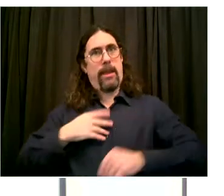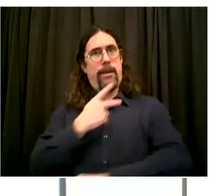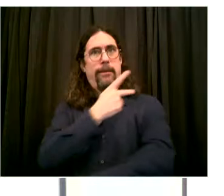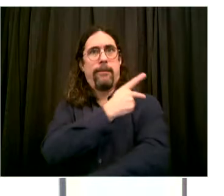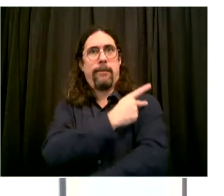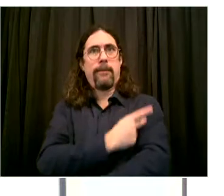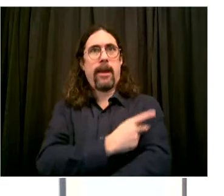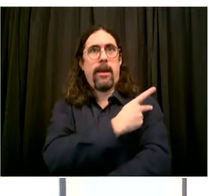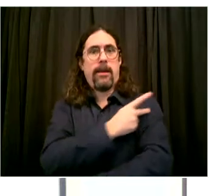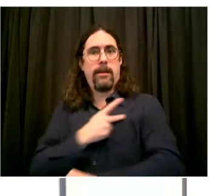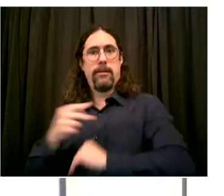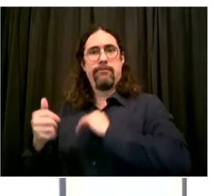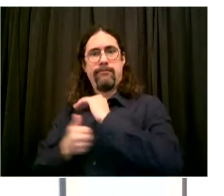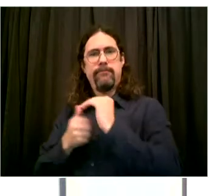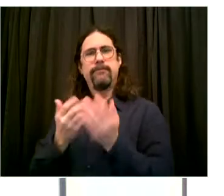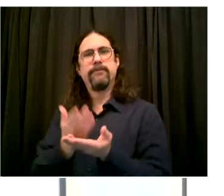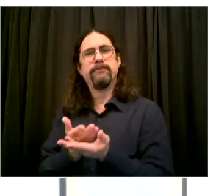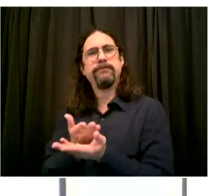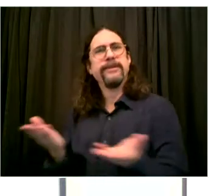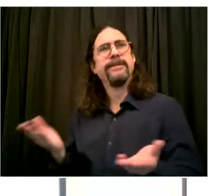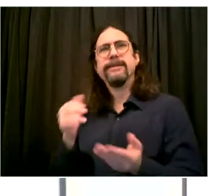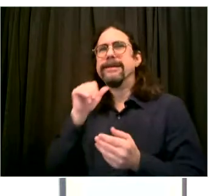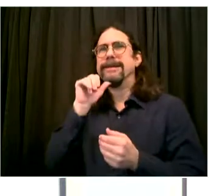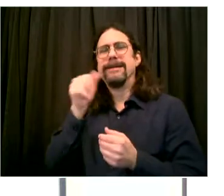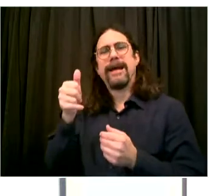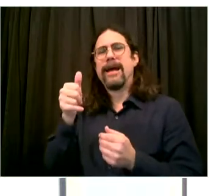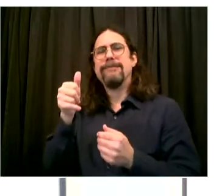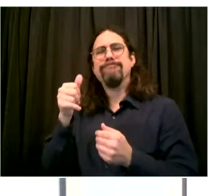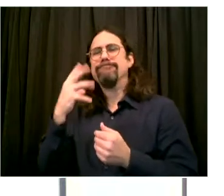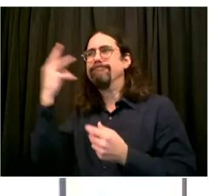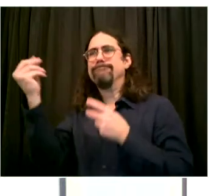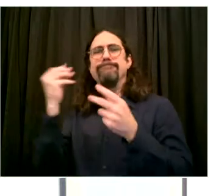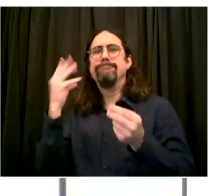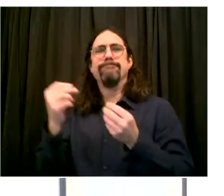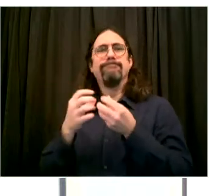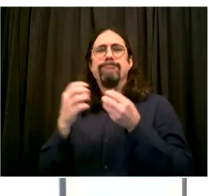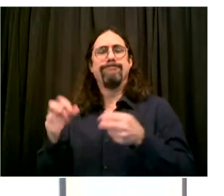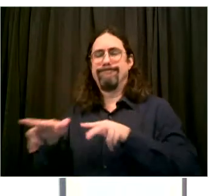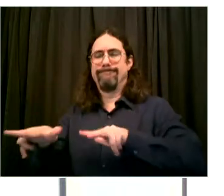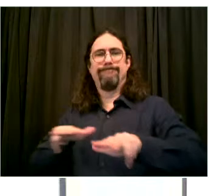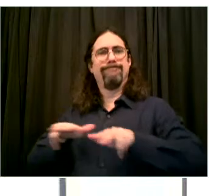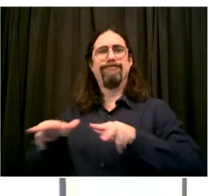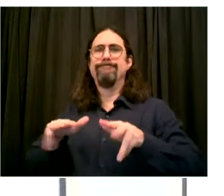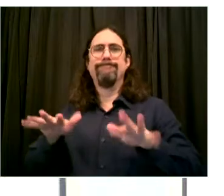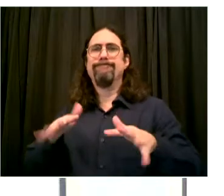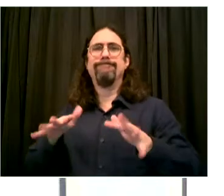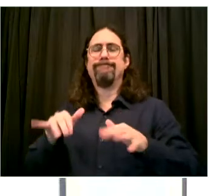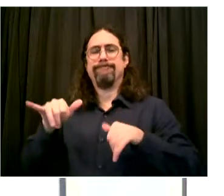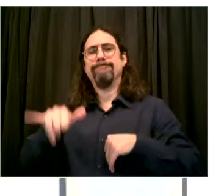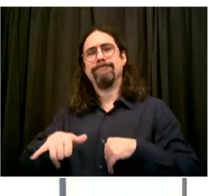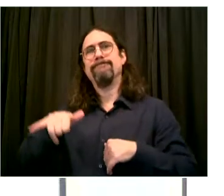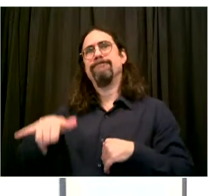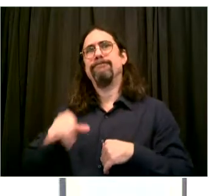OVER THE YEARS WW HOHAVE LIMITED MOBILITY OR ARE FULLY HOMEBOUND AND IT IS PARTICULARLY